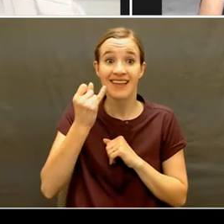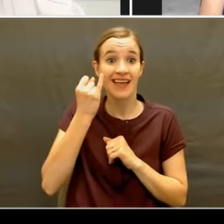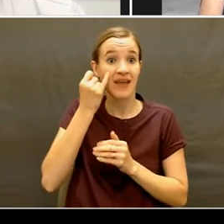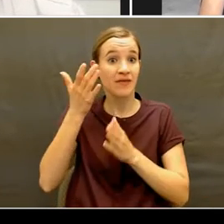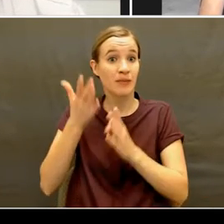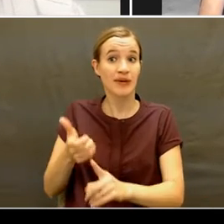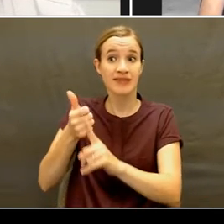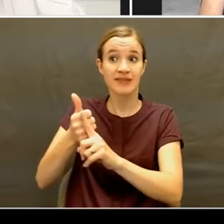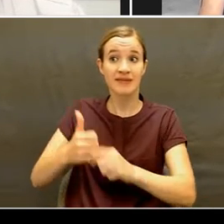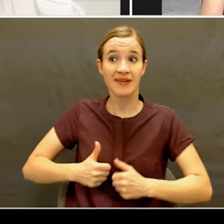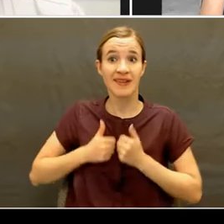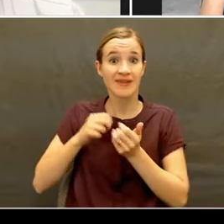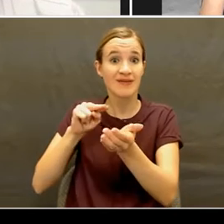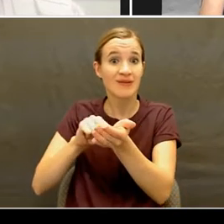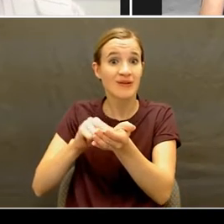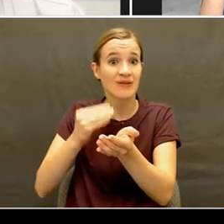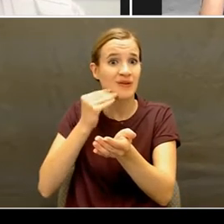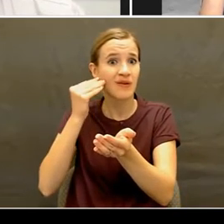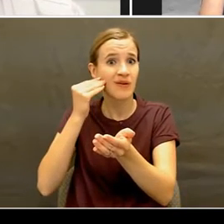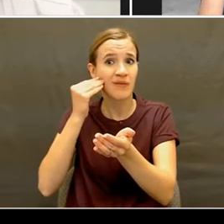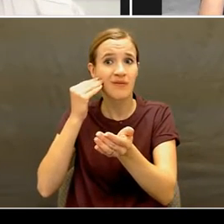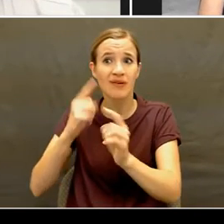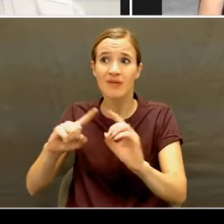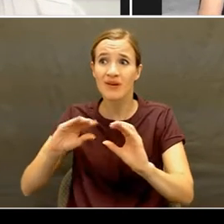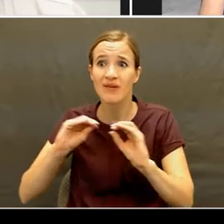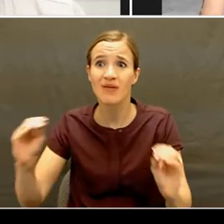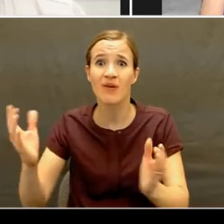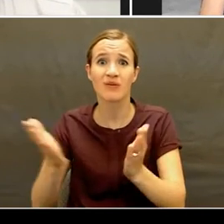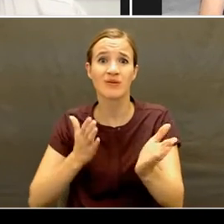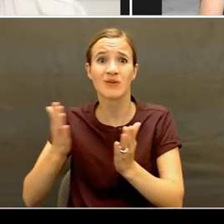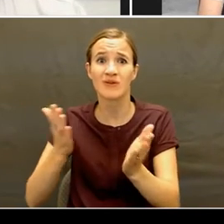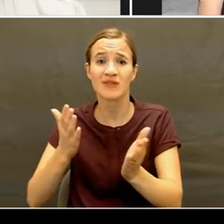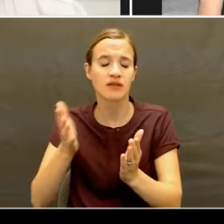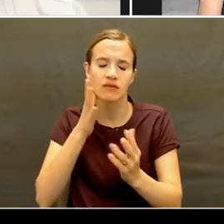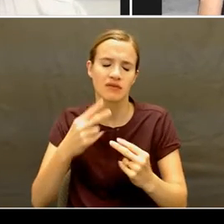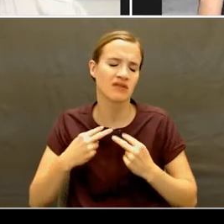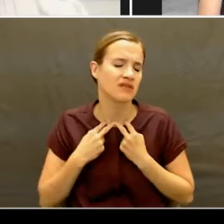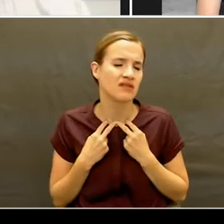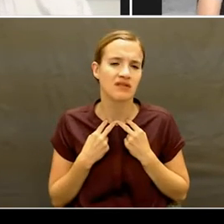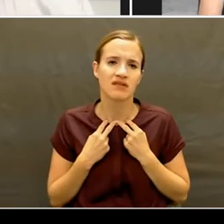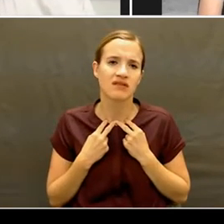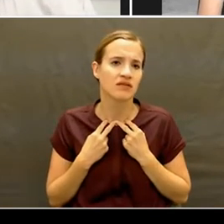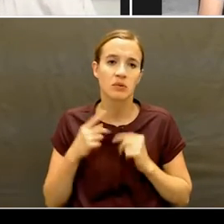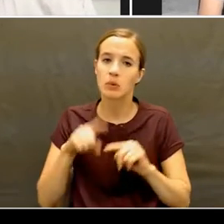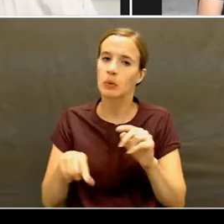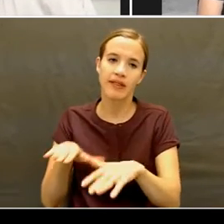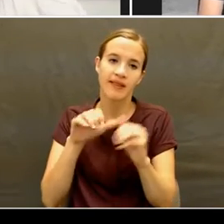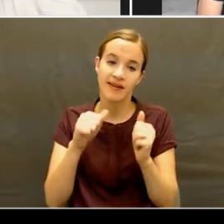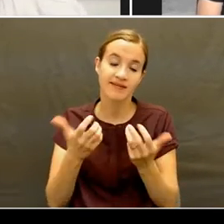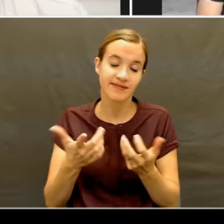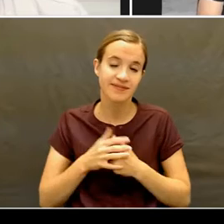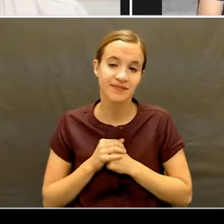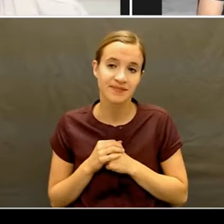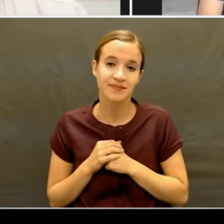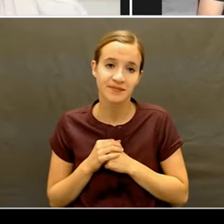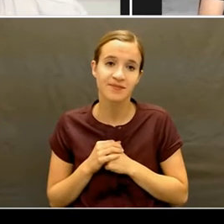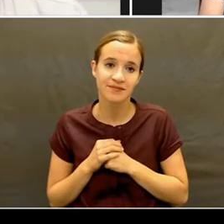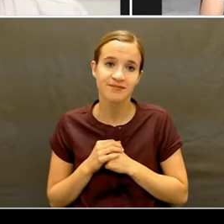nursing home. Mark: Is that right? Tom: Community Living, it was not a big thing back then.